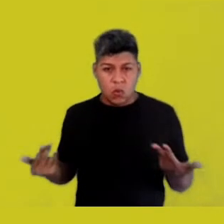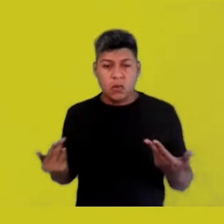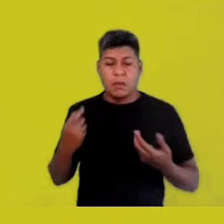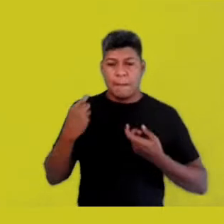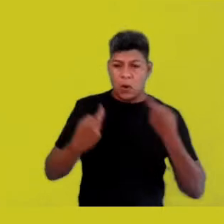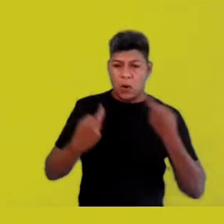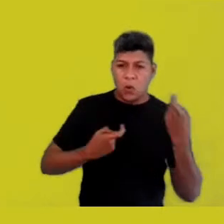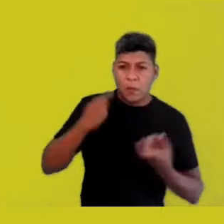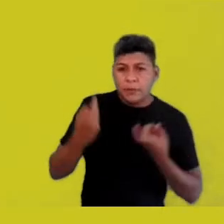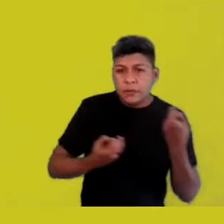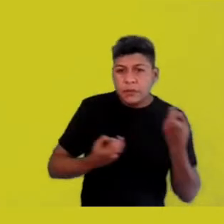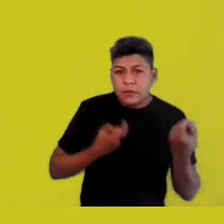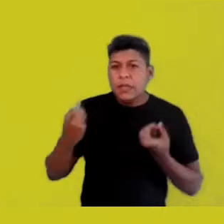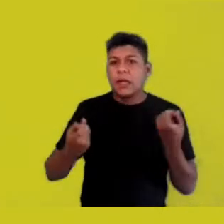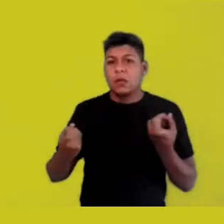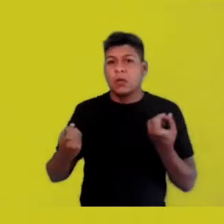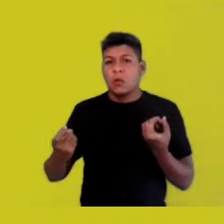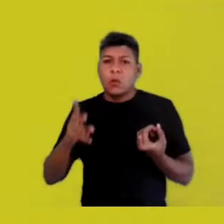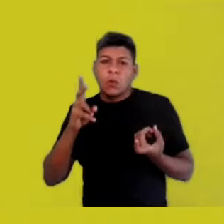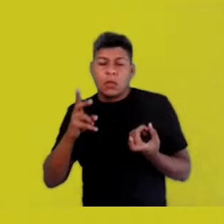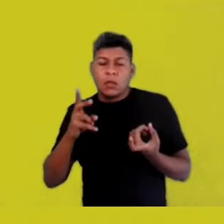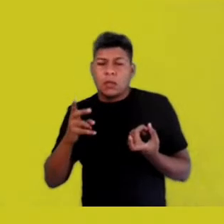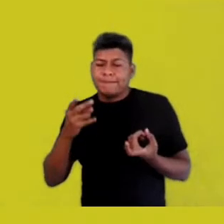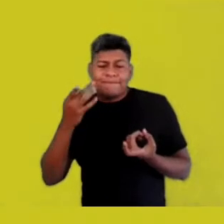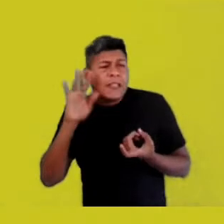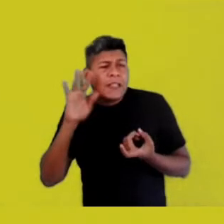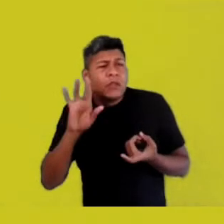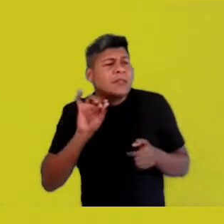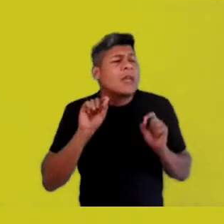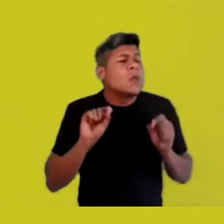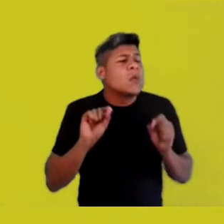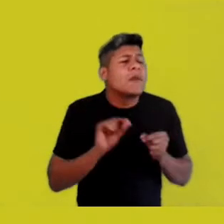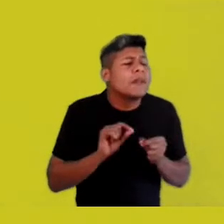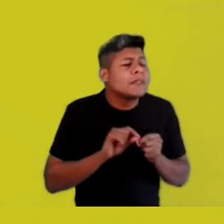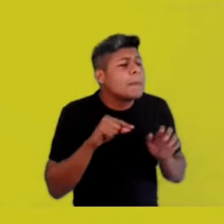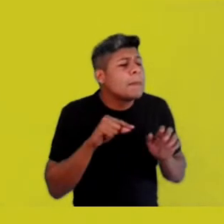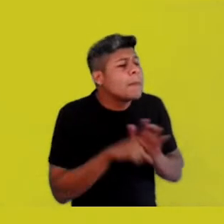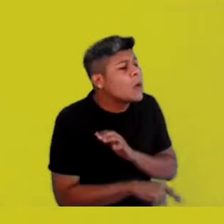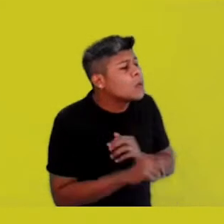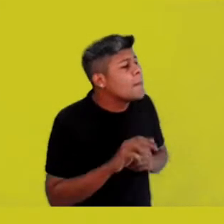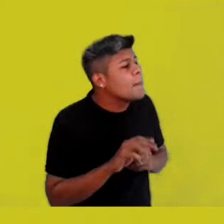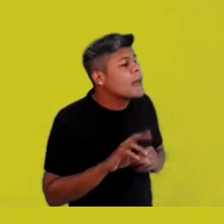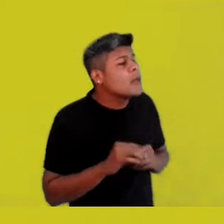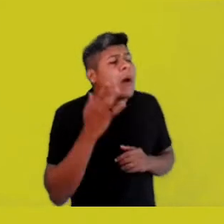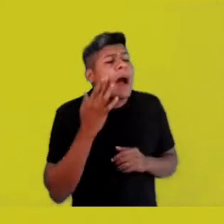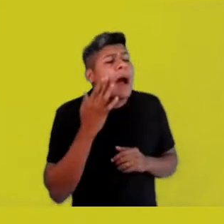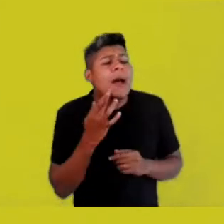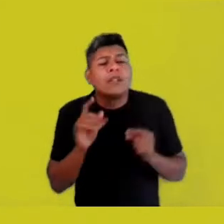whom I look for when I don’t know what to do. I call Pedro and ask, “What do you think? Suggest me something.”